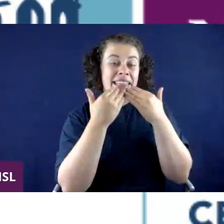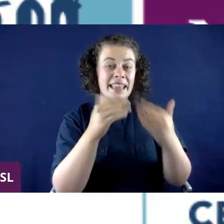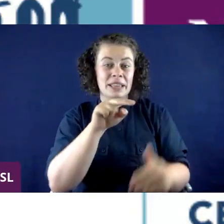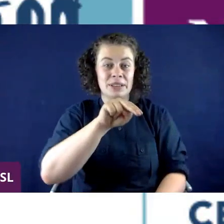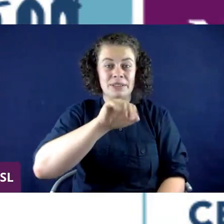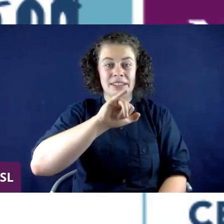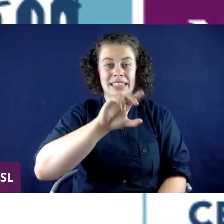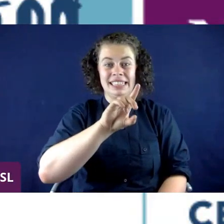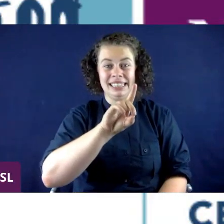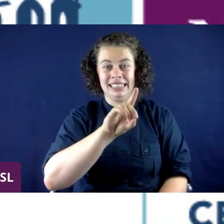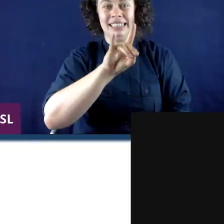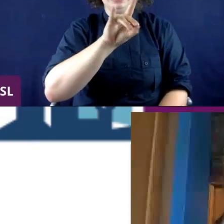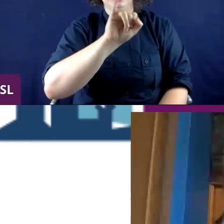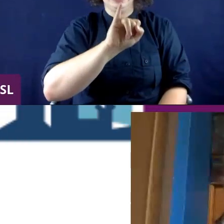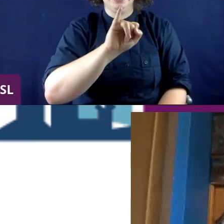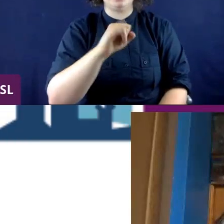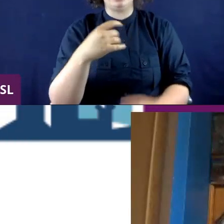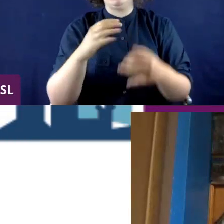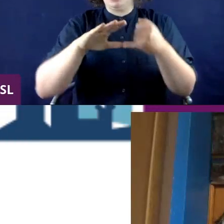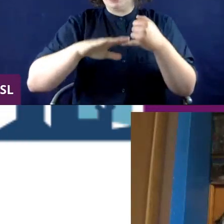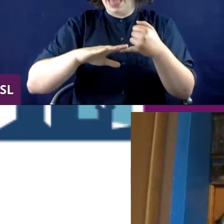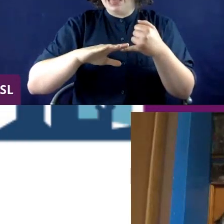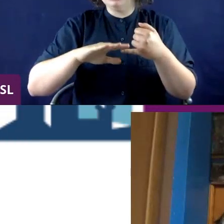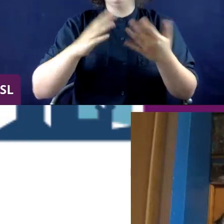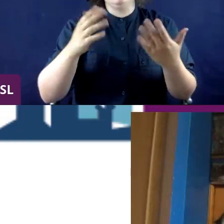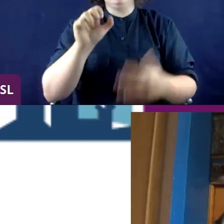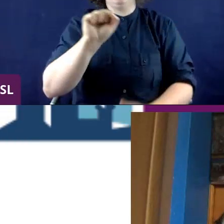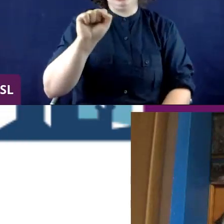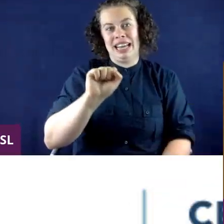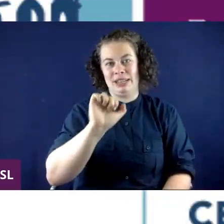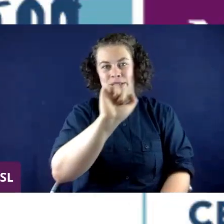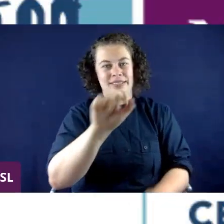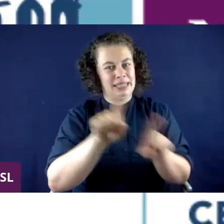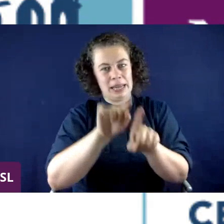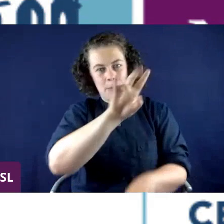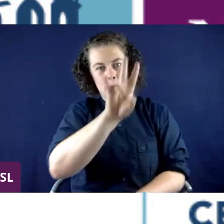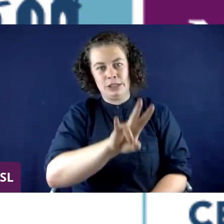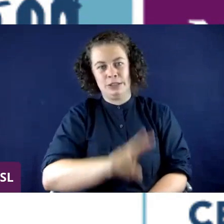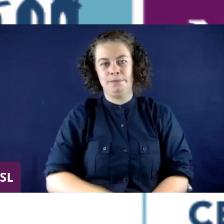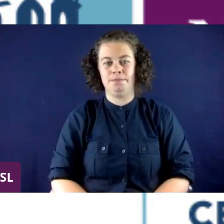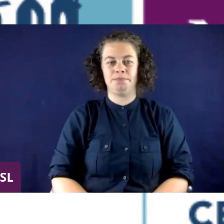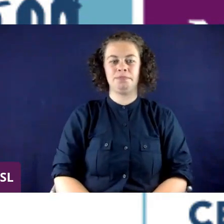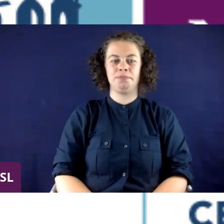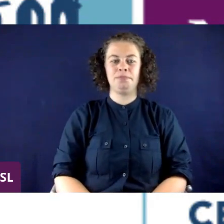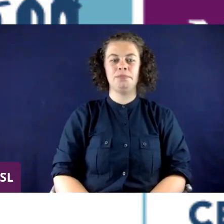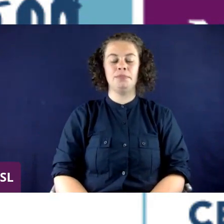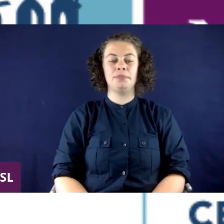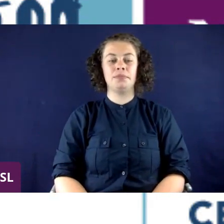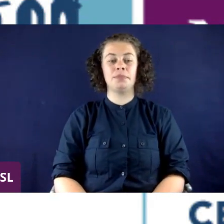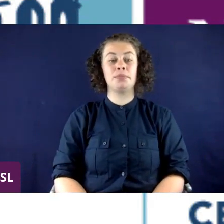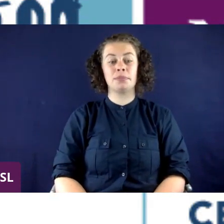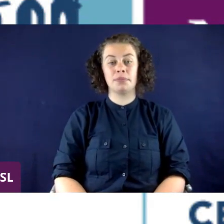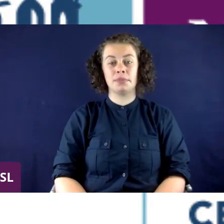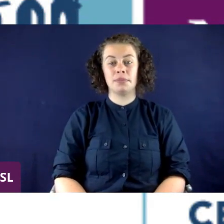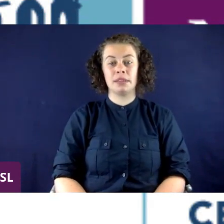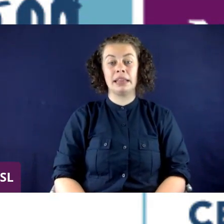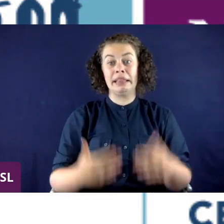Now, finally, to you, Sinead, with the same question. Think you so much. To reiterate the final point there,